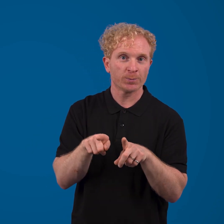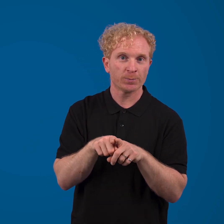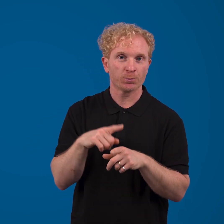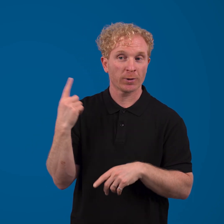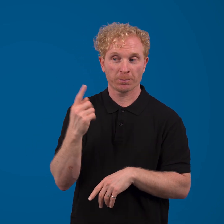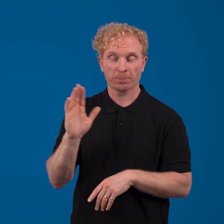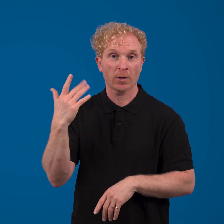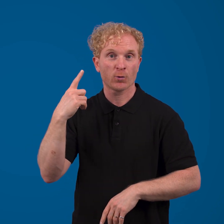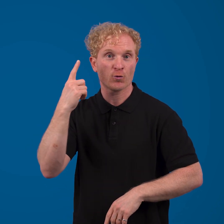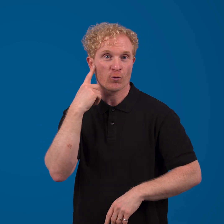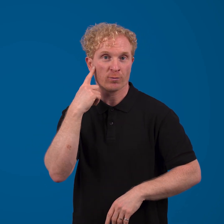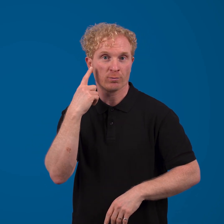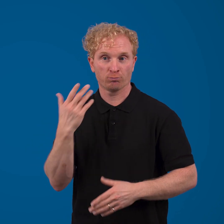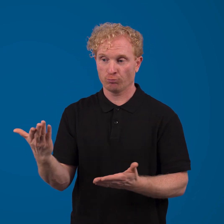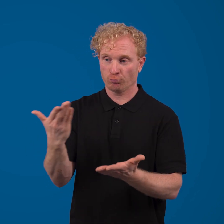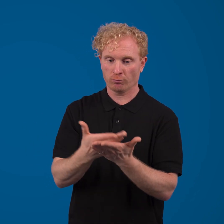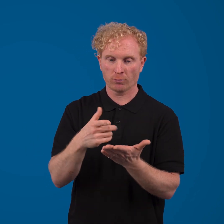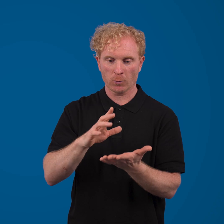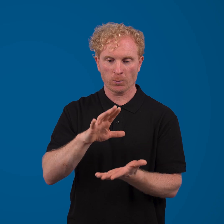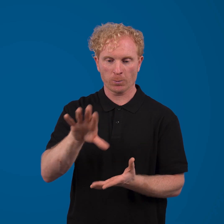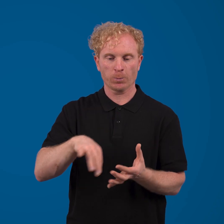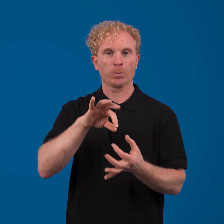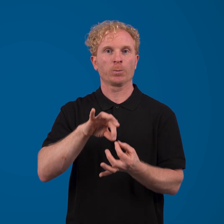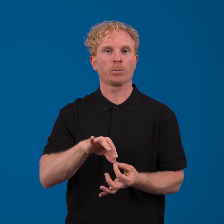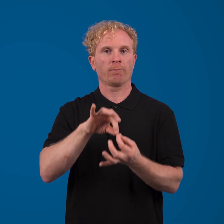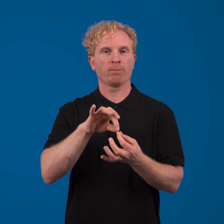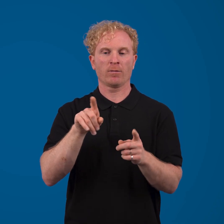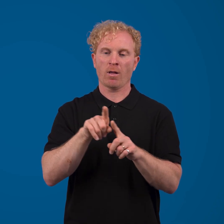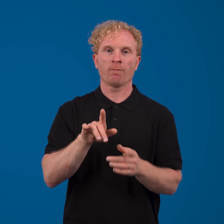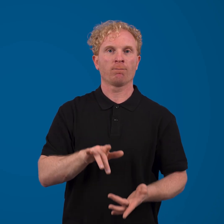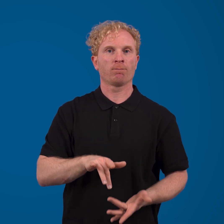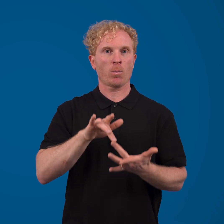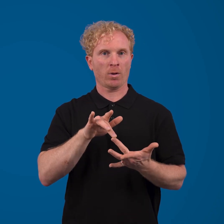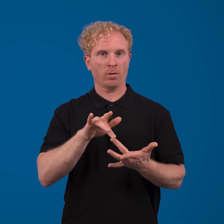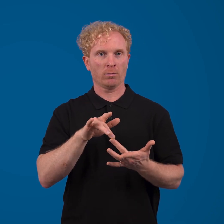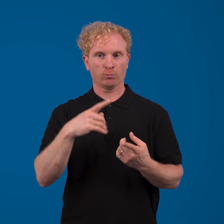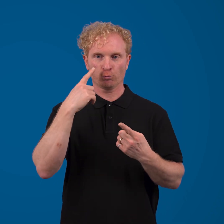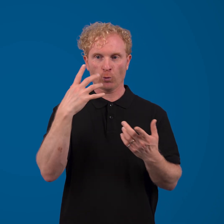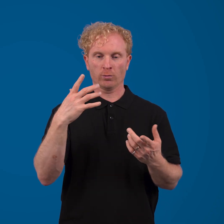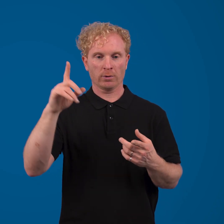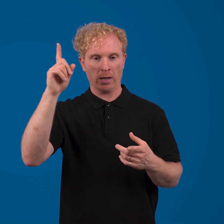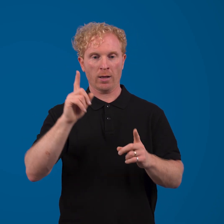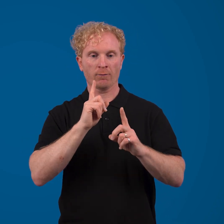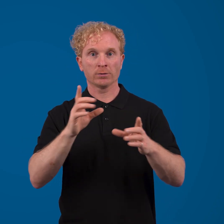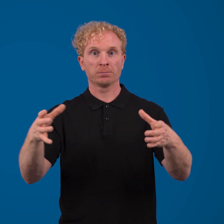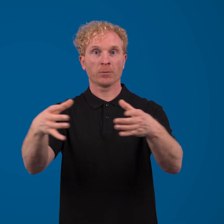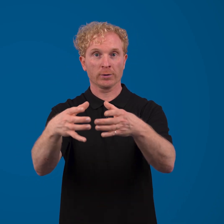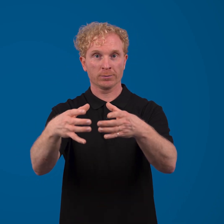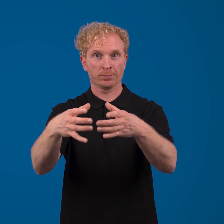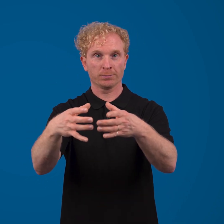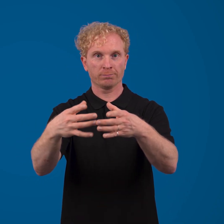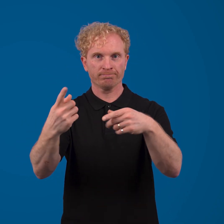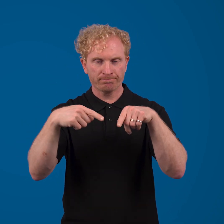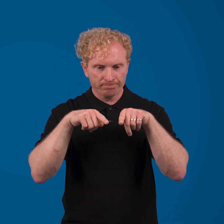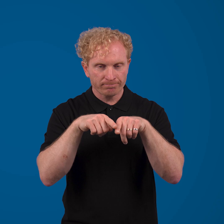We heard proposals formalise or expand existing advisory bodies as well as